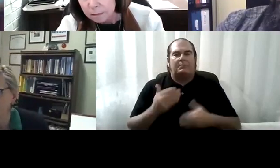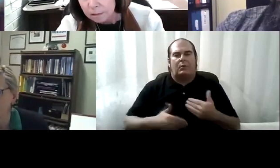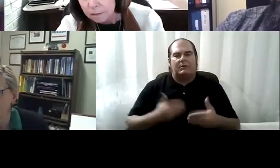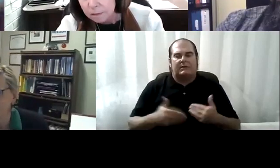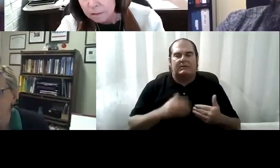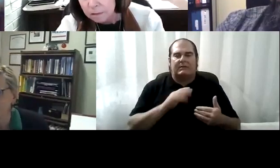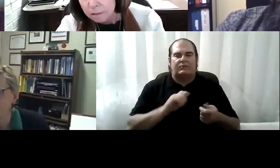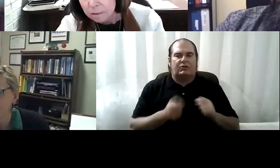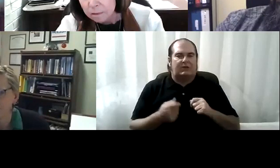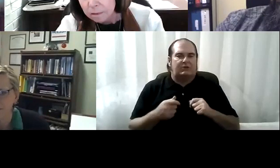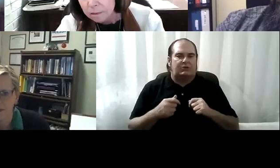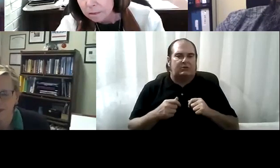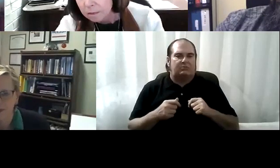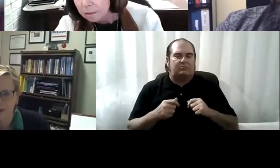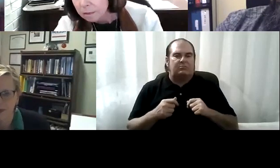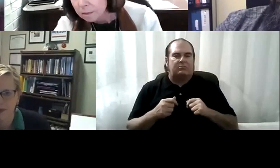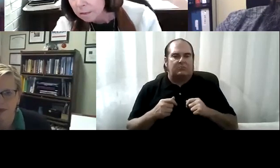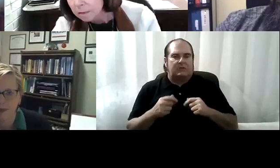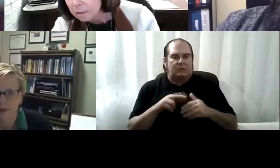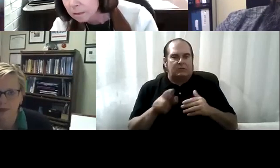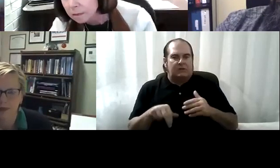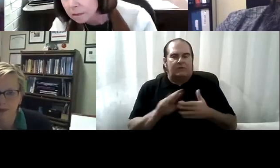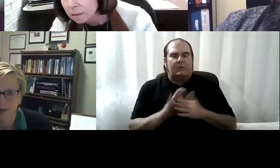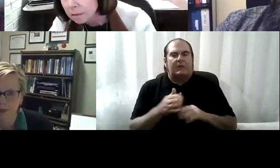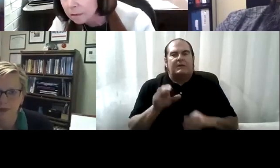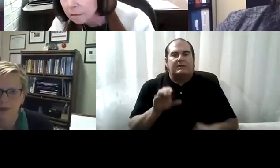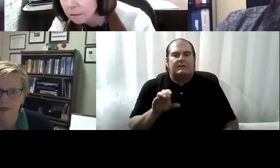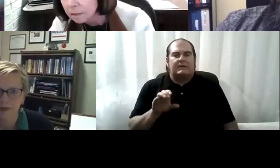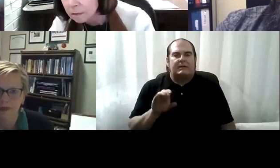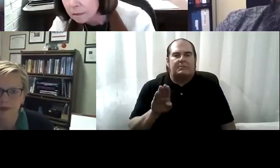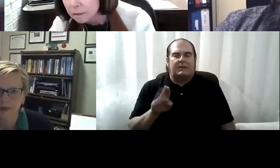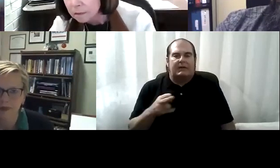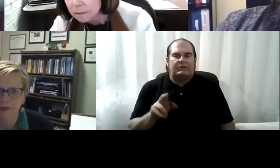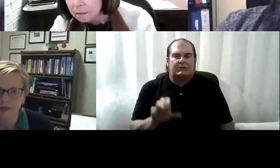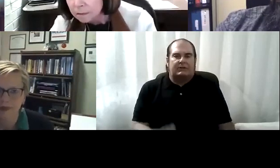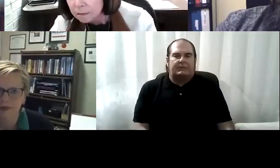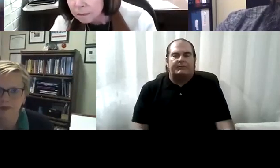as a result of becoming a CCBHC?